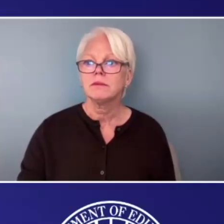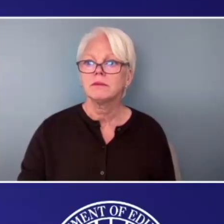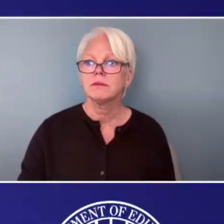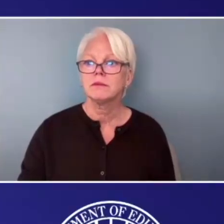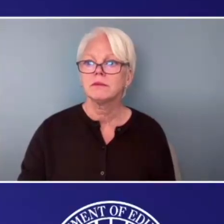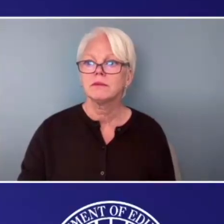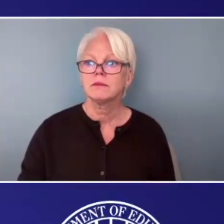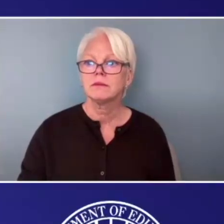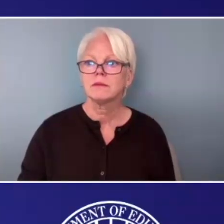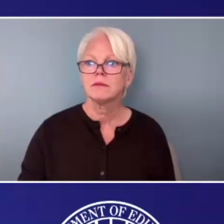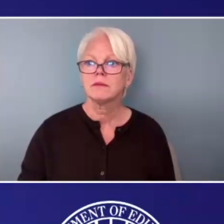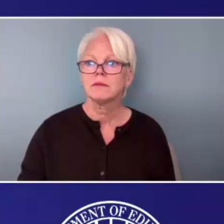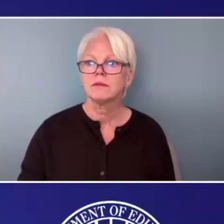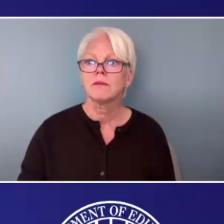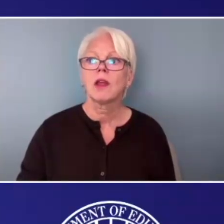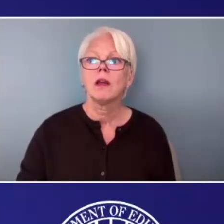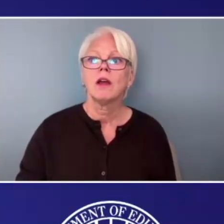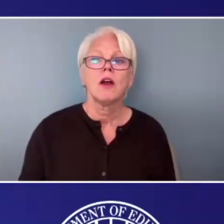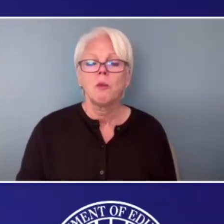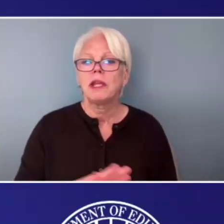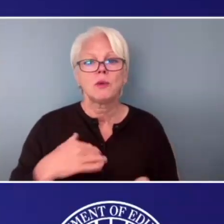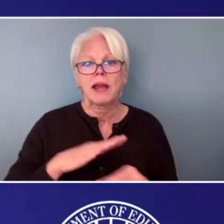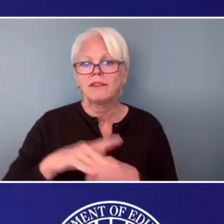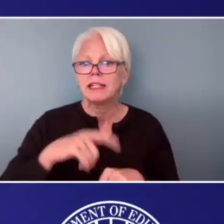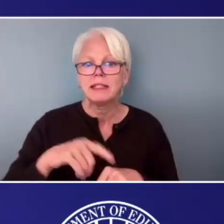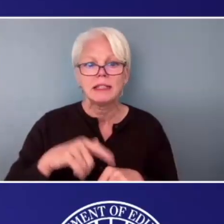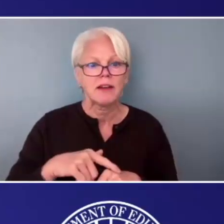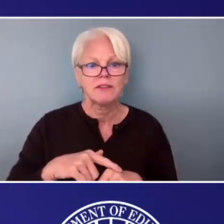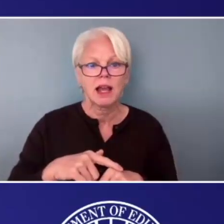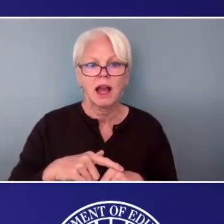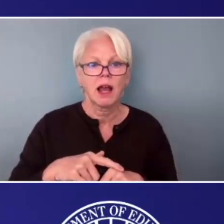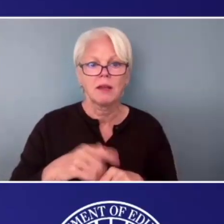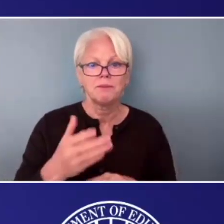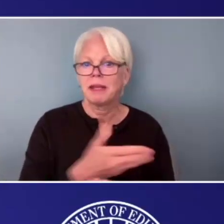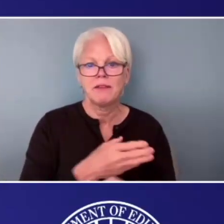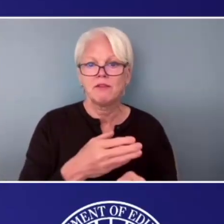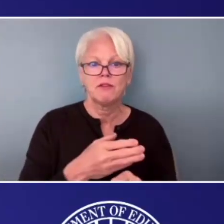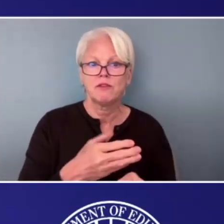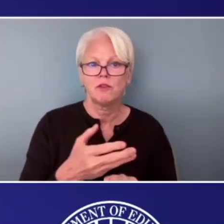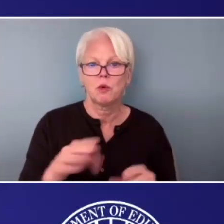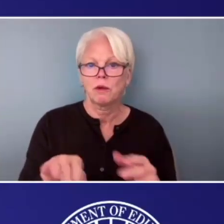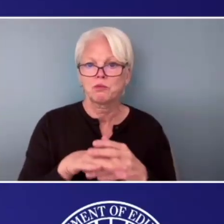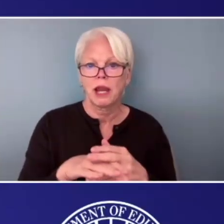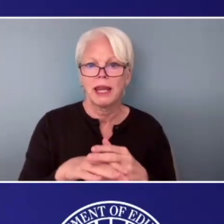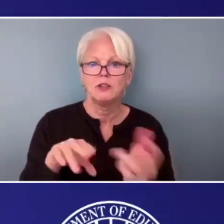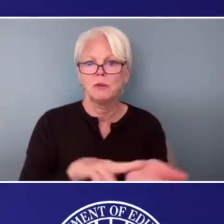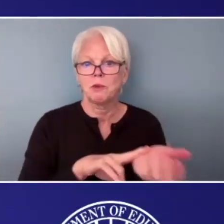So we don't have enough time before break to go through and do pulse checks on everything other than the professional